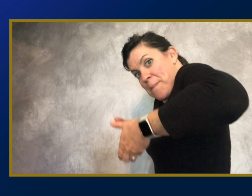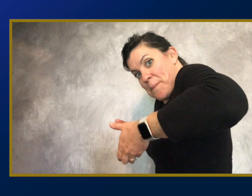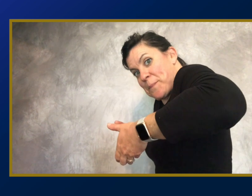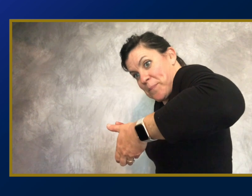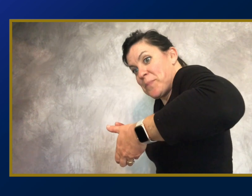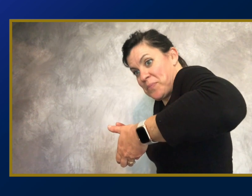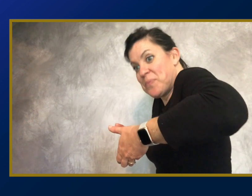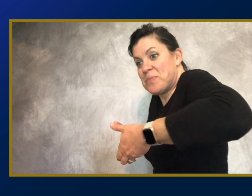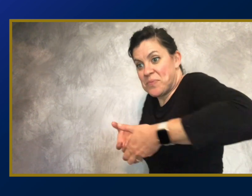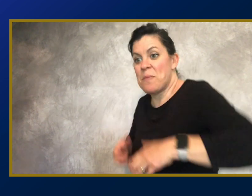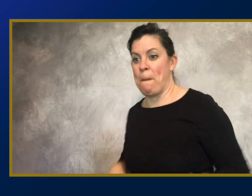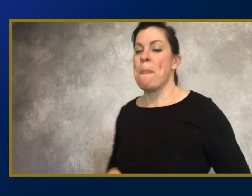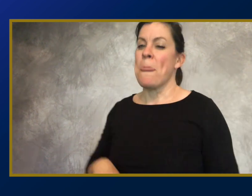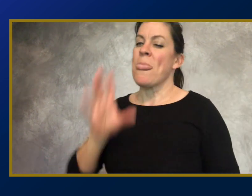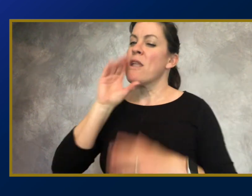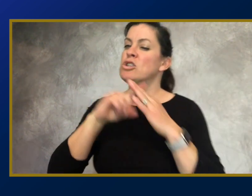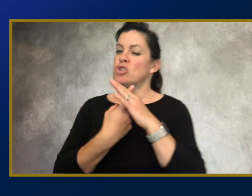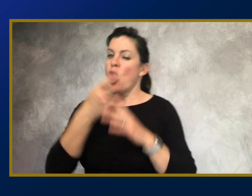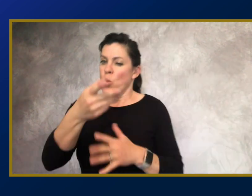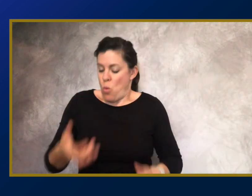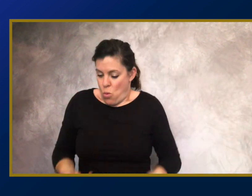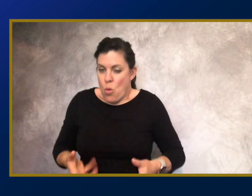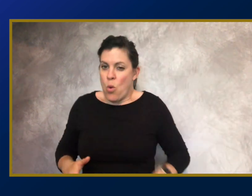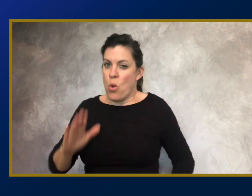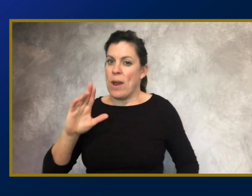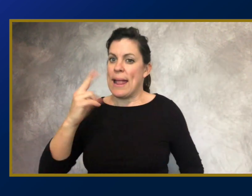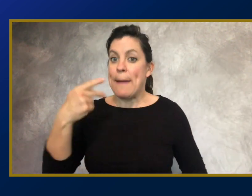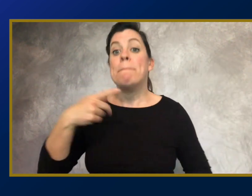your child, you're going to need to hold their hips because they're developing strength and that